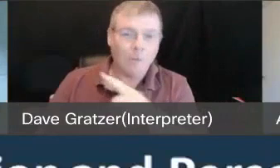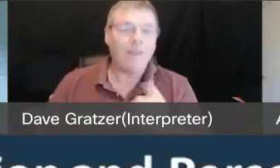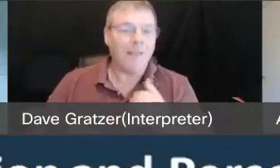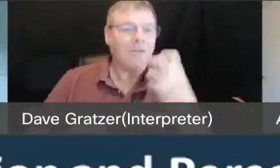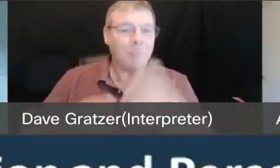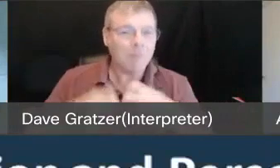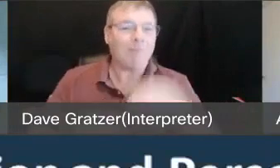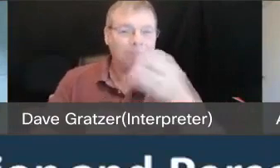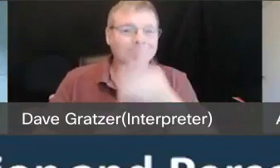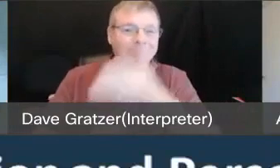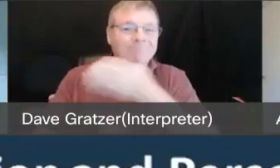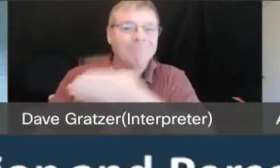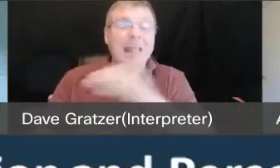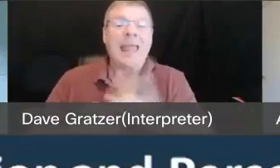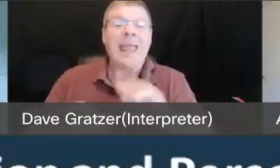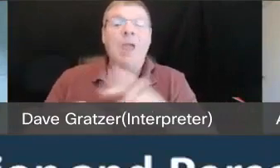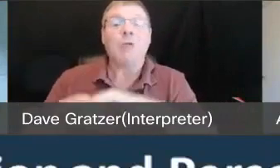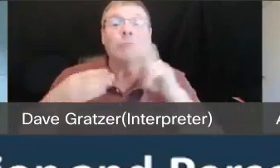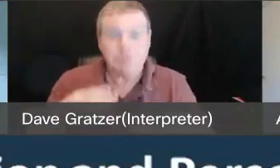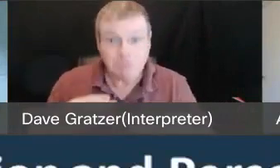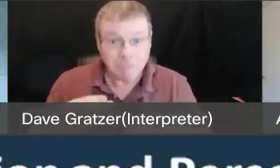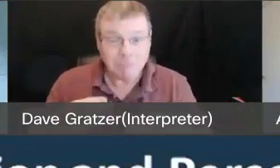that could result in the basically collaborate